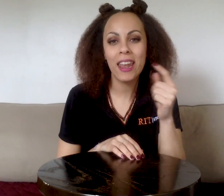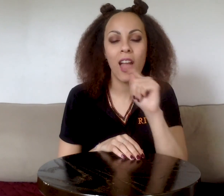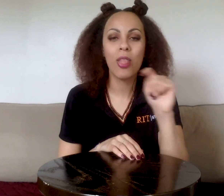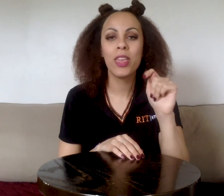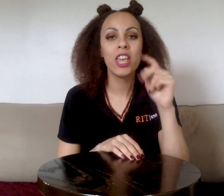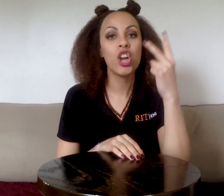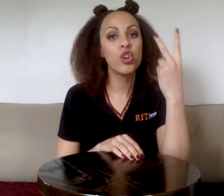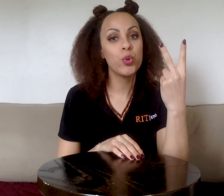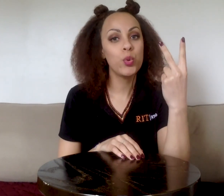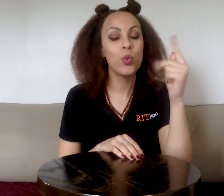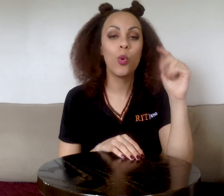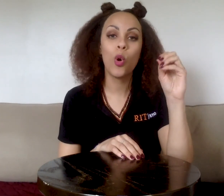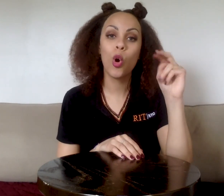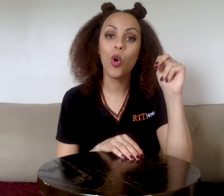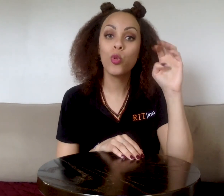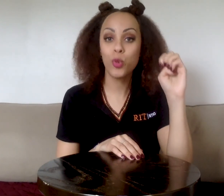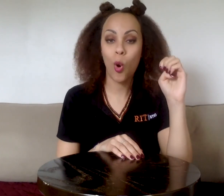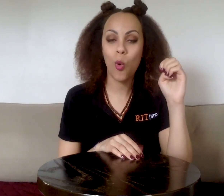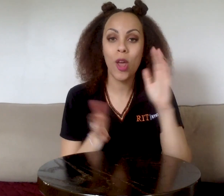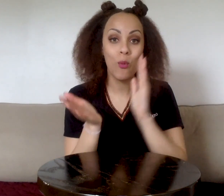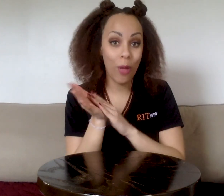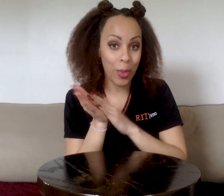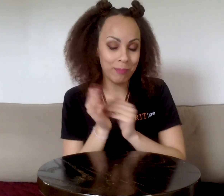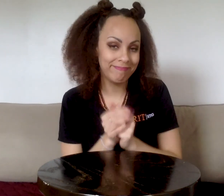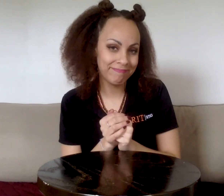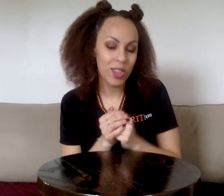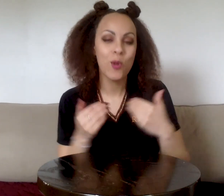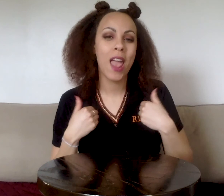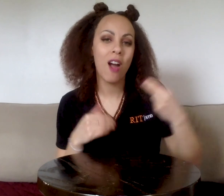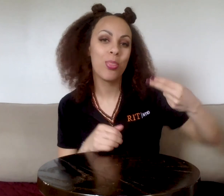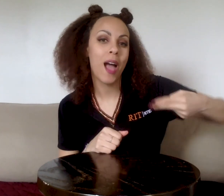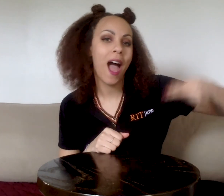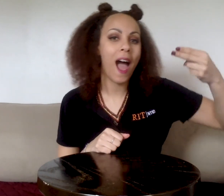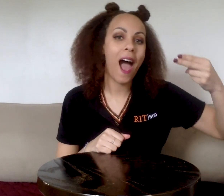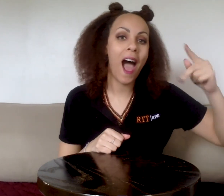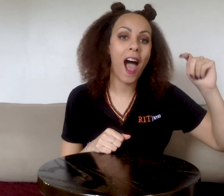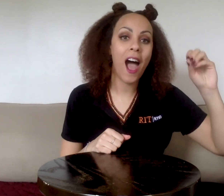The first exercise is understanding a two tone rhythm.